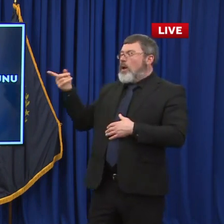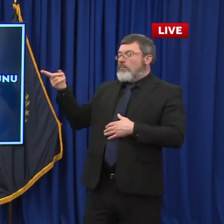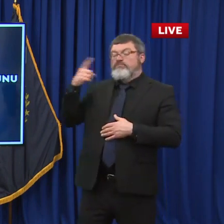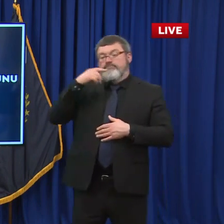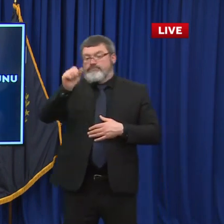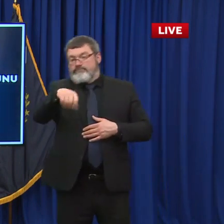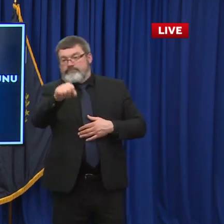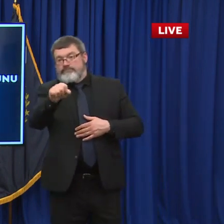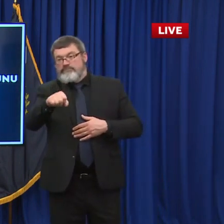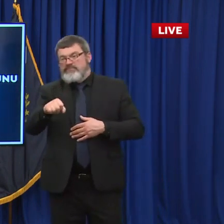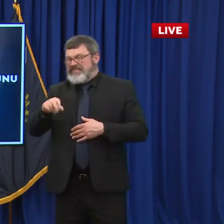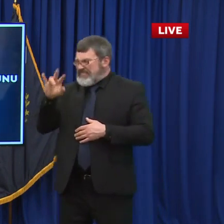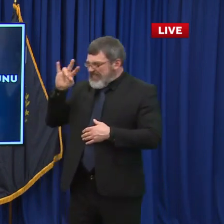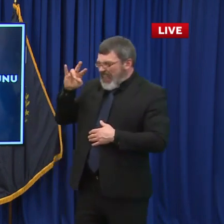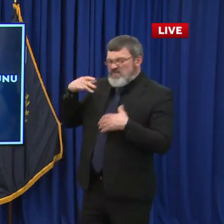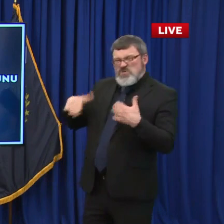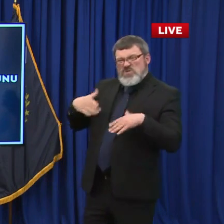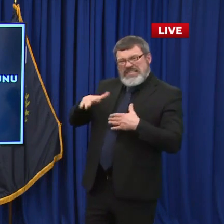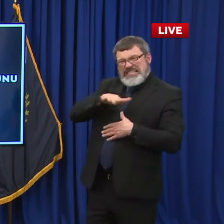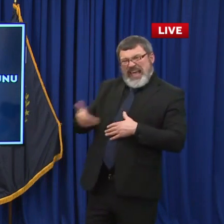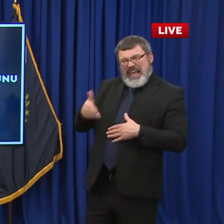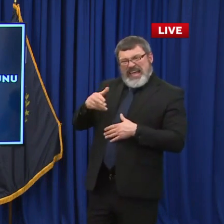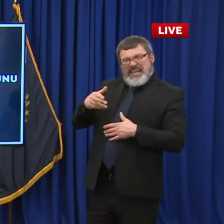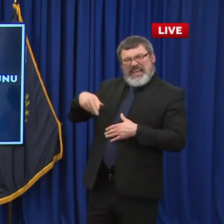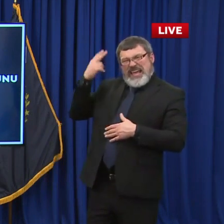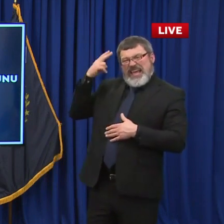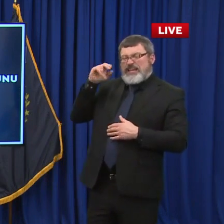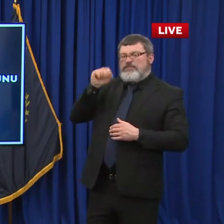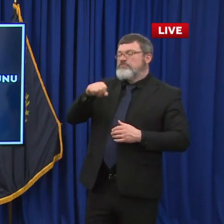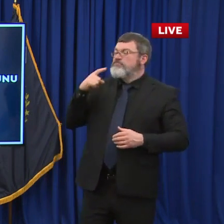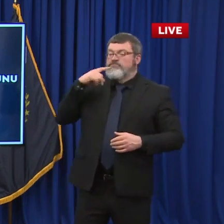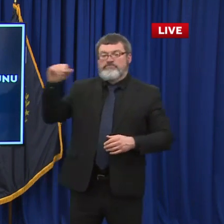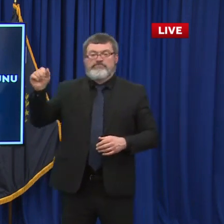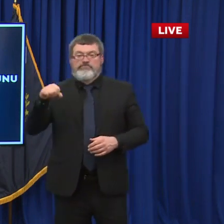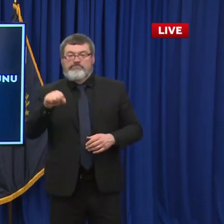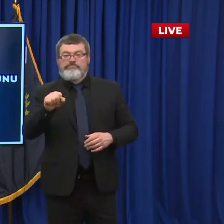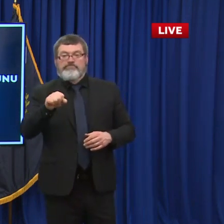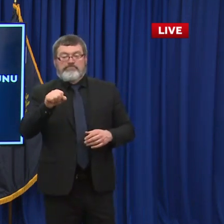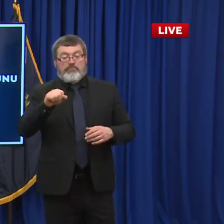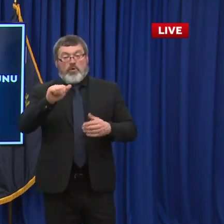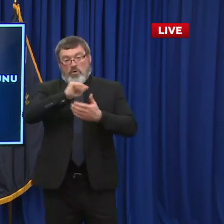THEY WERE.